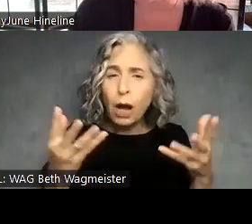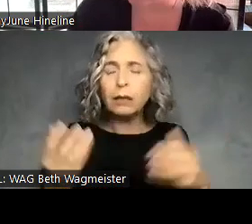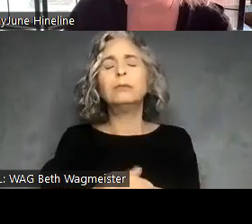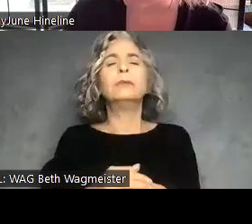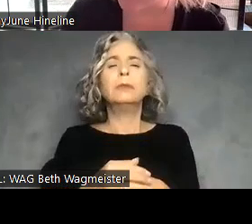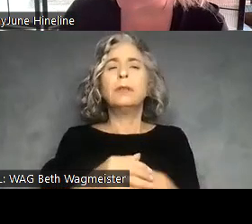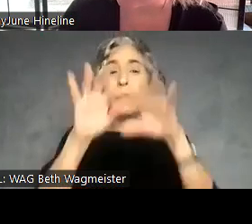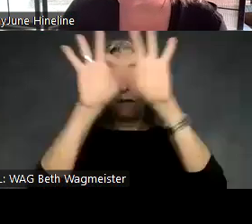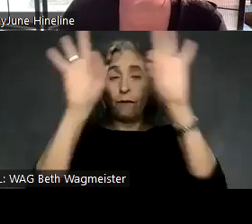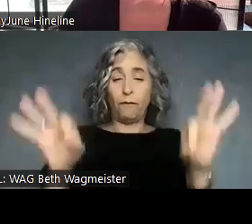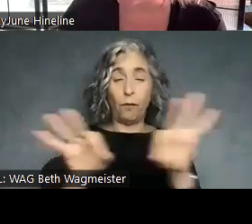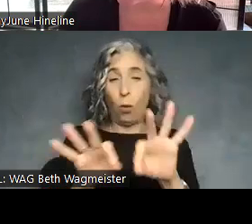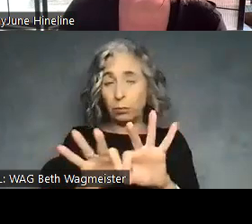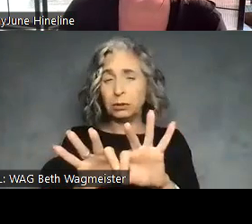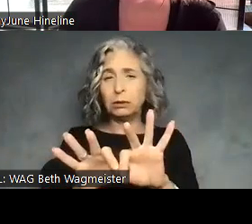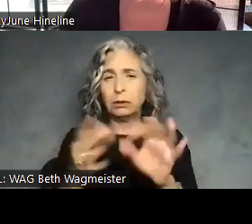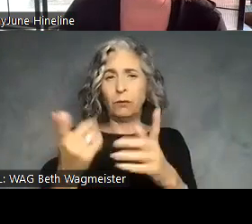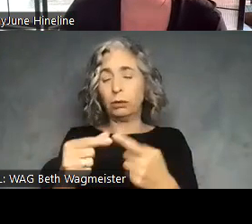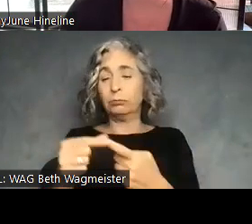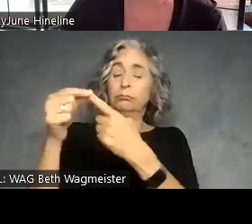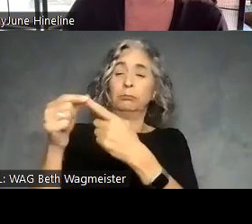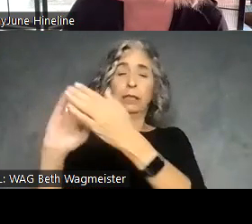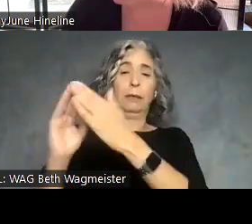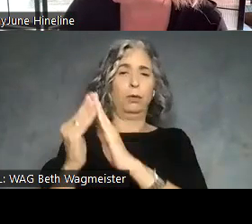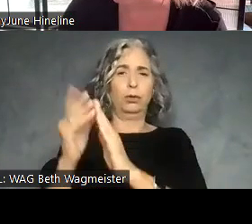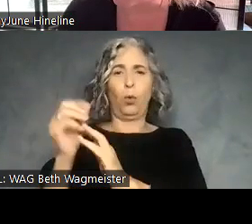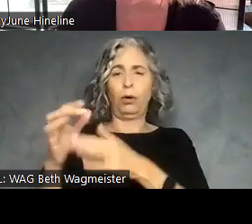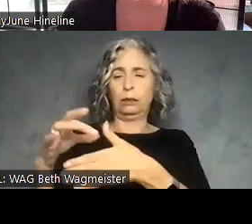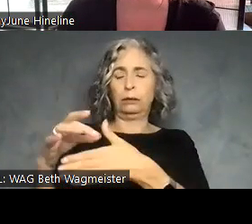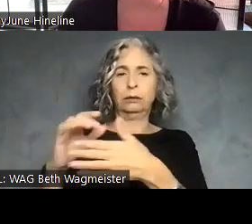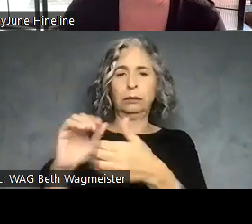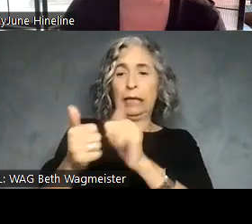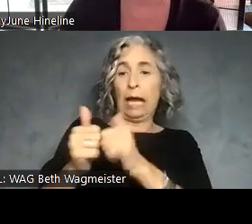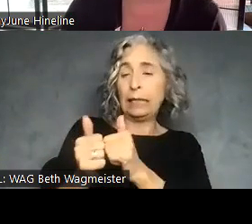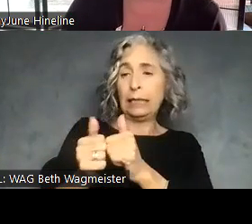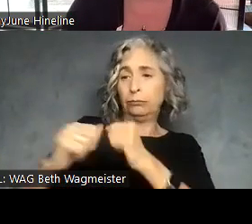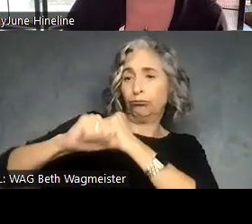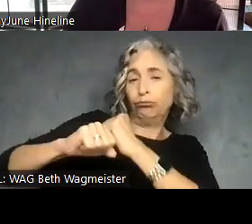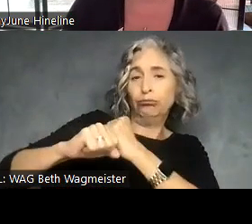are our electronic books. We have webinars and learning courses. And sometimes those